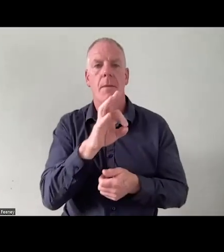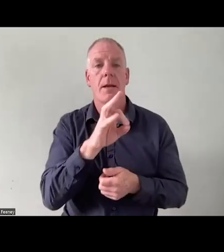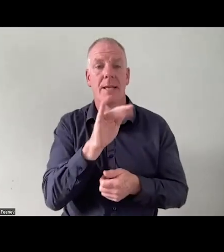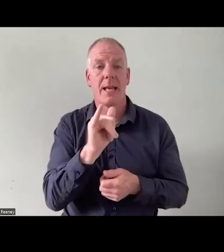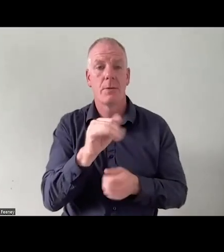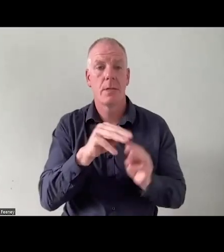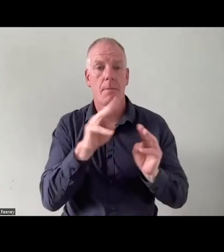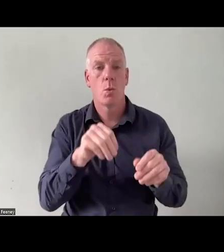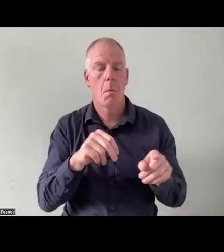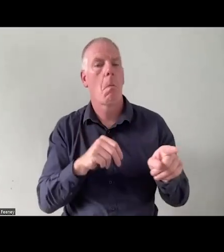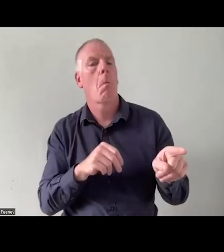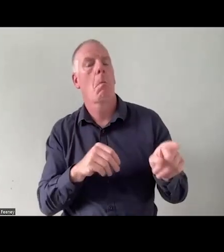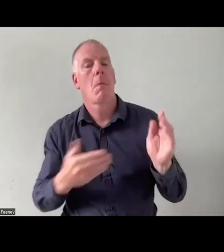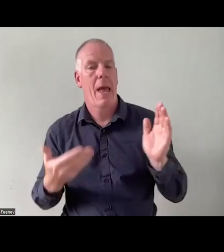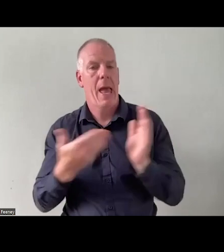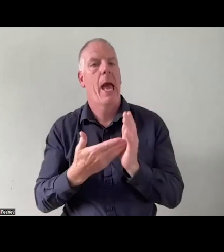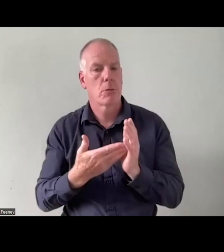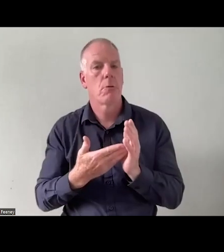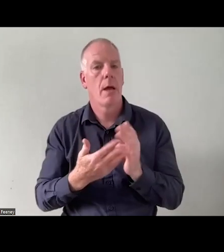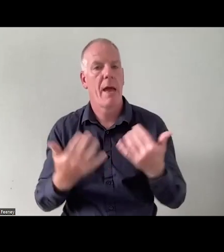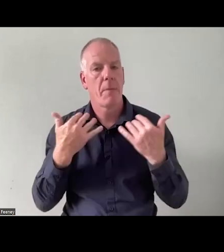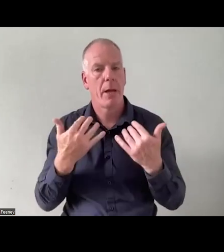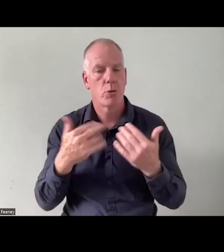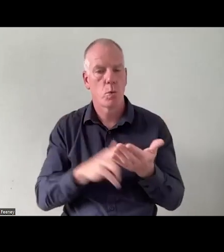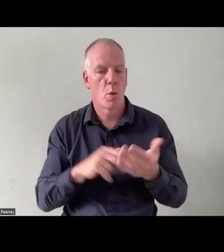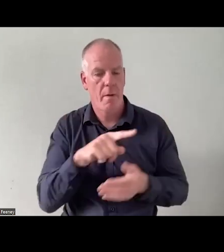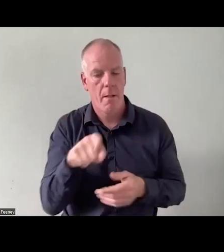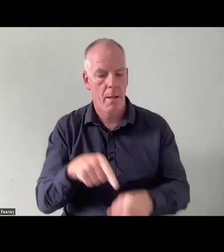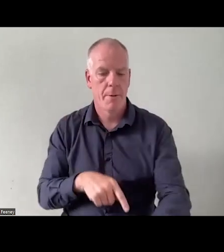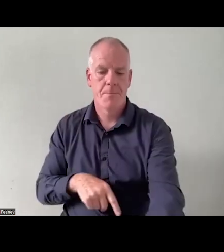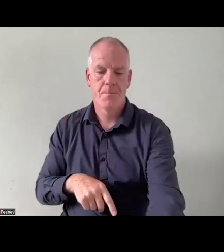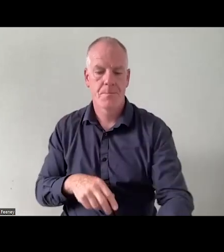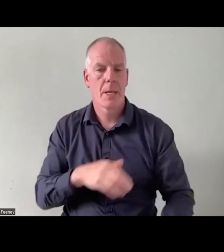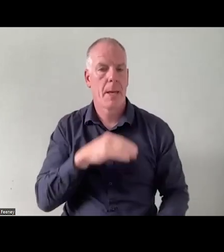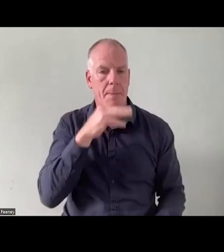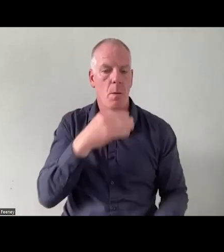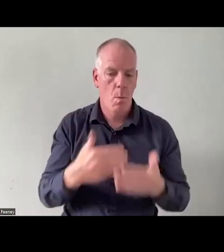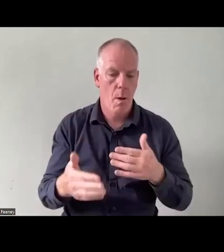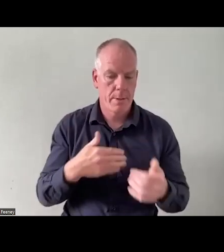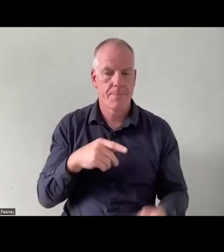it might be an additional context that people find useful. So, essentially...